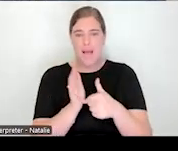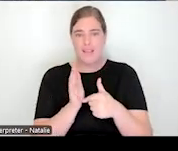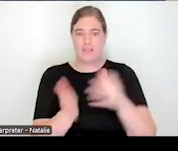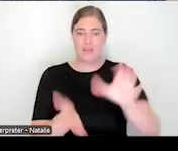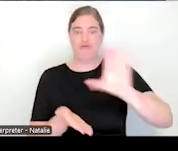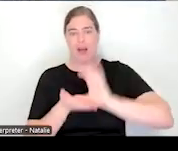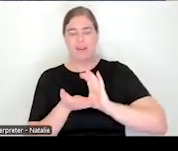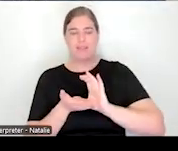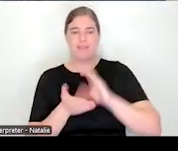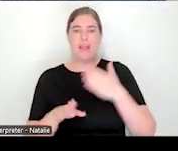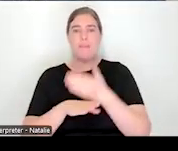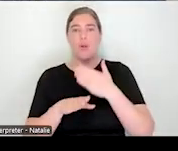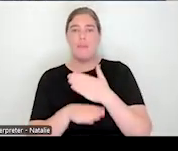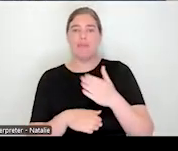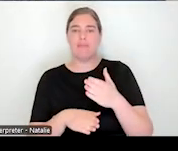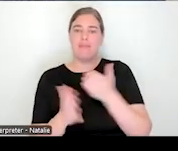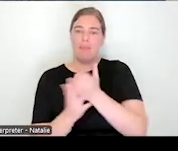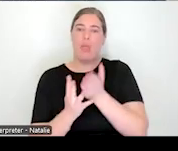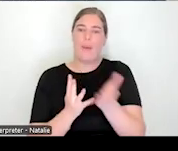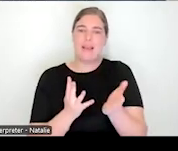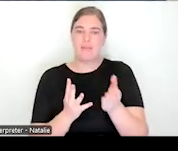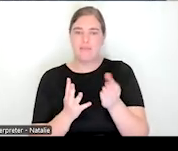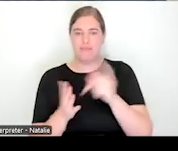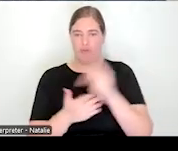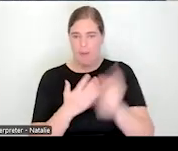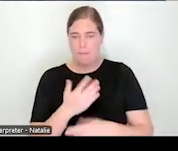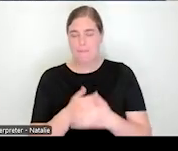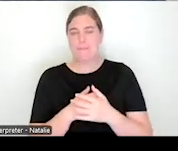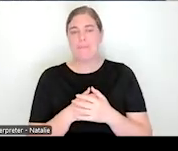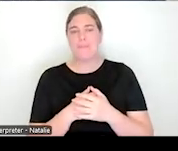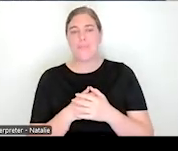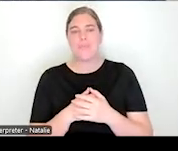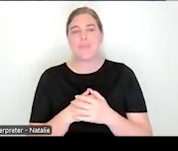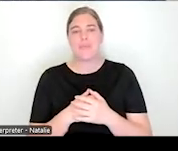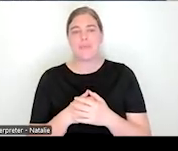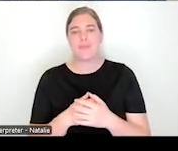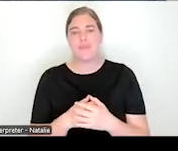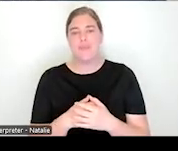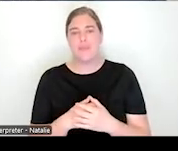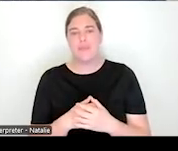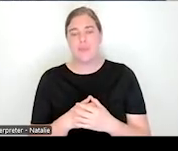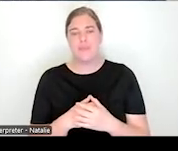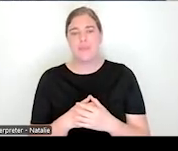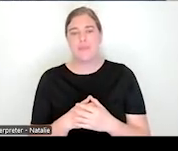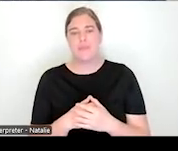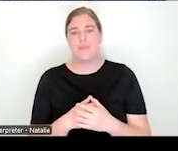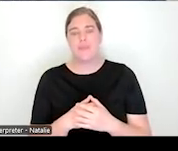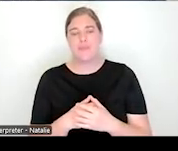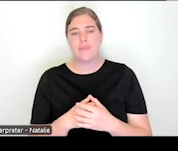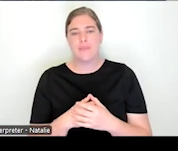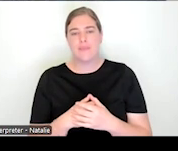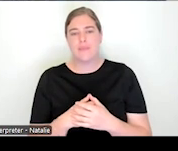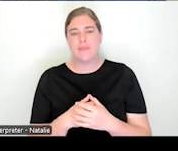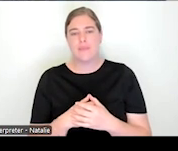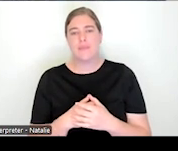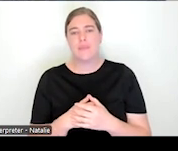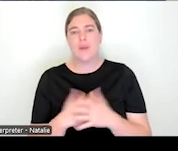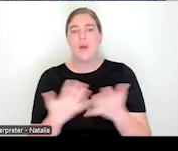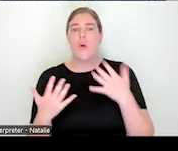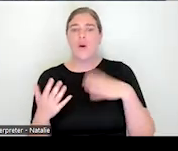the employment pathways pilot. And we want to make sure there are? there is connection between what